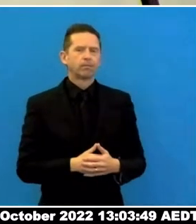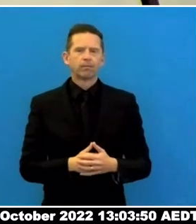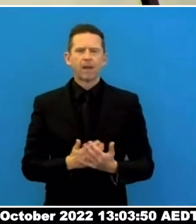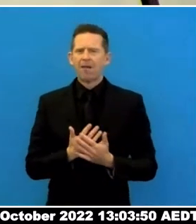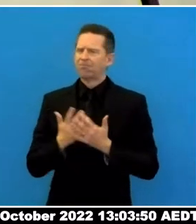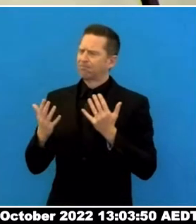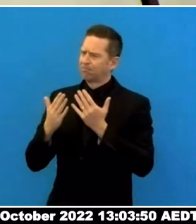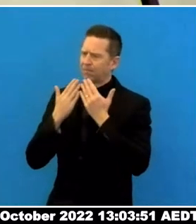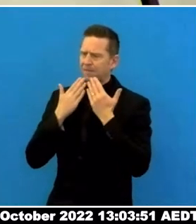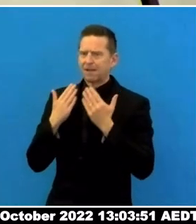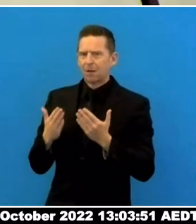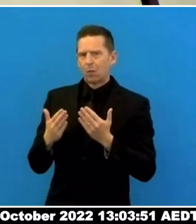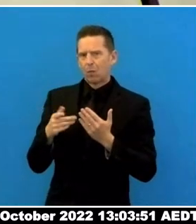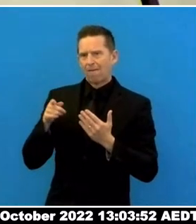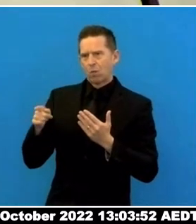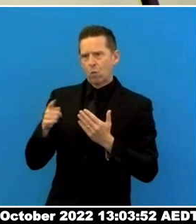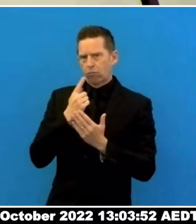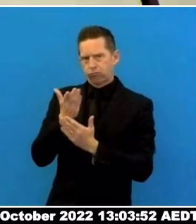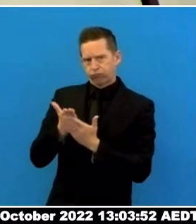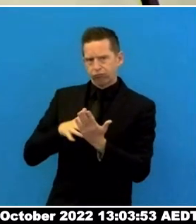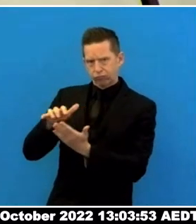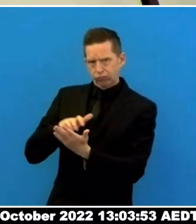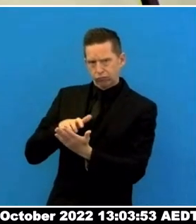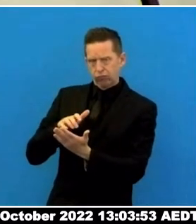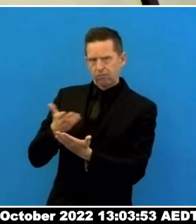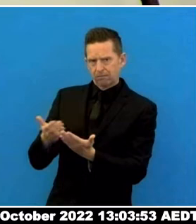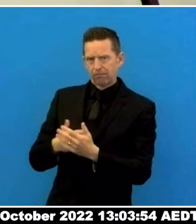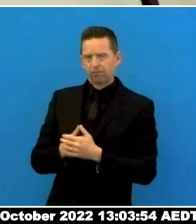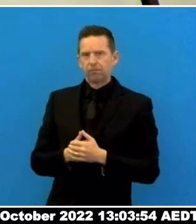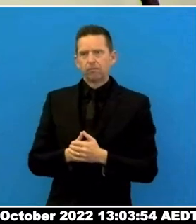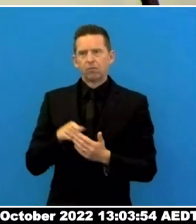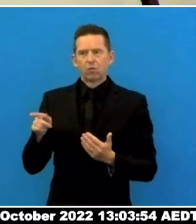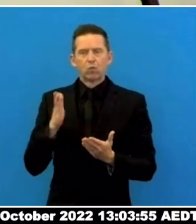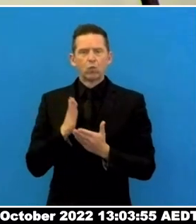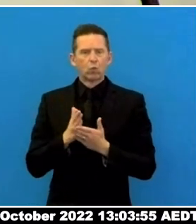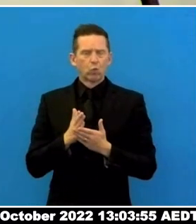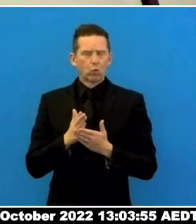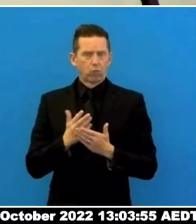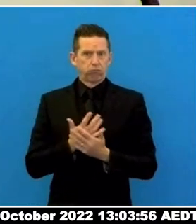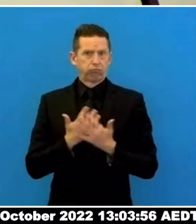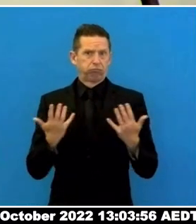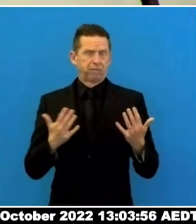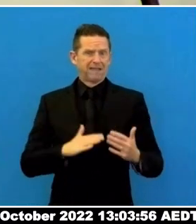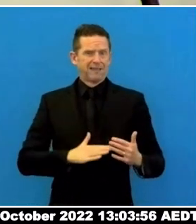Well, thank you very much for your statement, which is very interesting and very helpful,